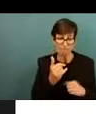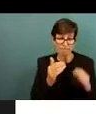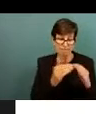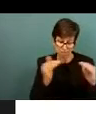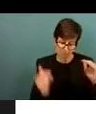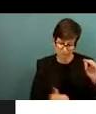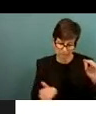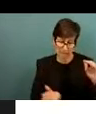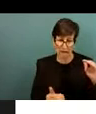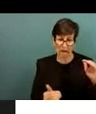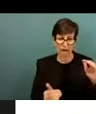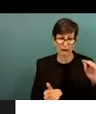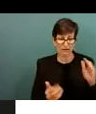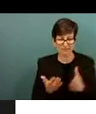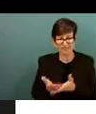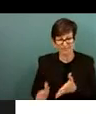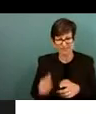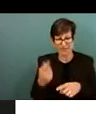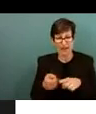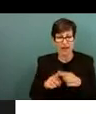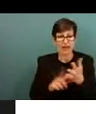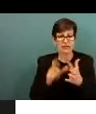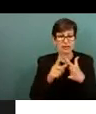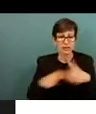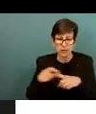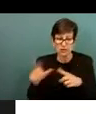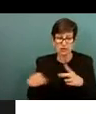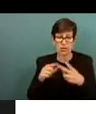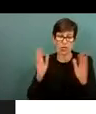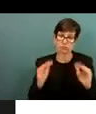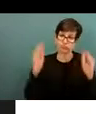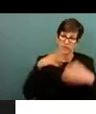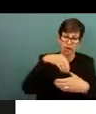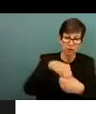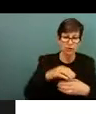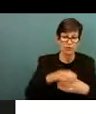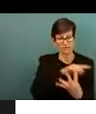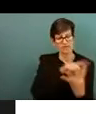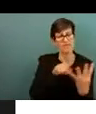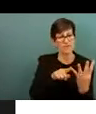We've identified four key groups, the highly excluded whose measures of digital inclusion